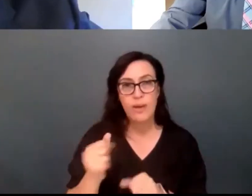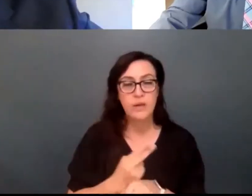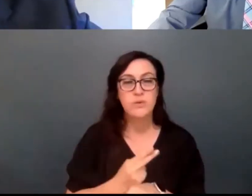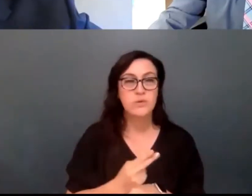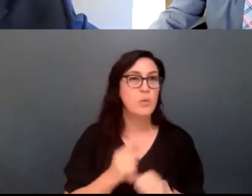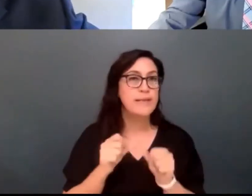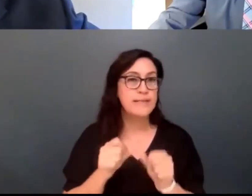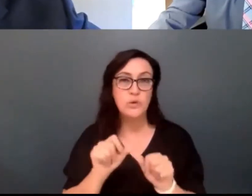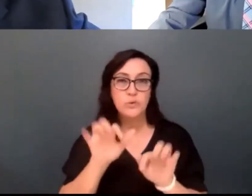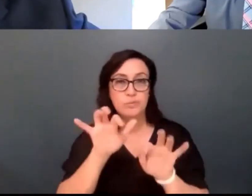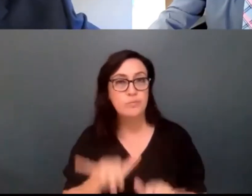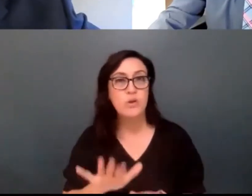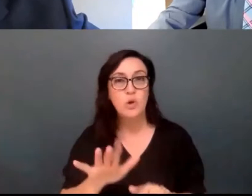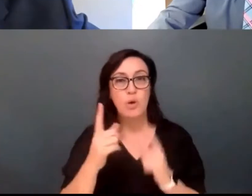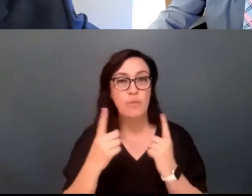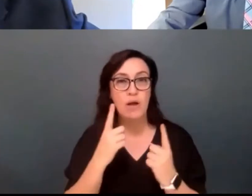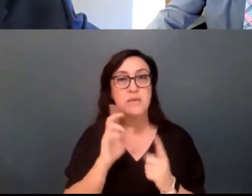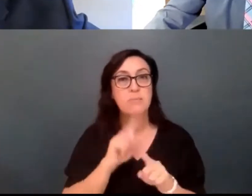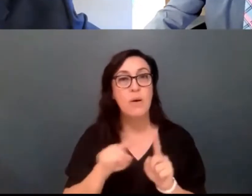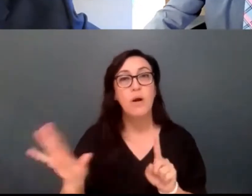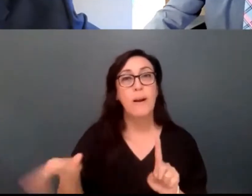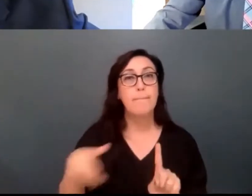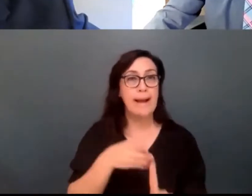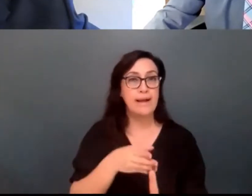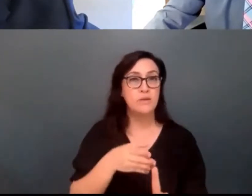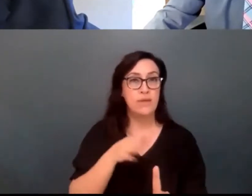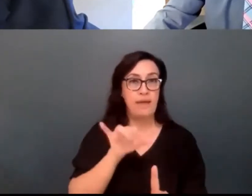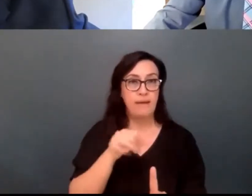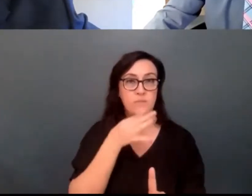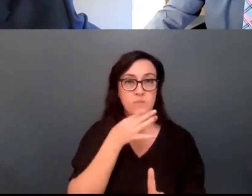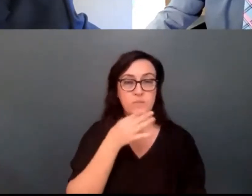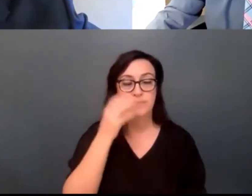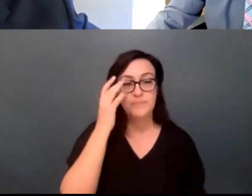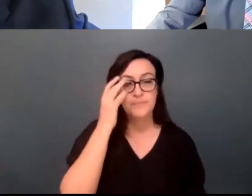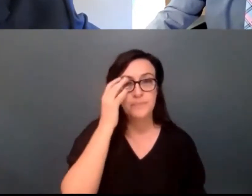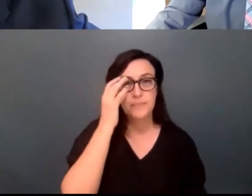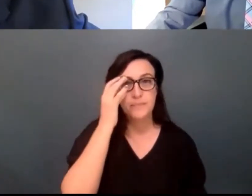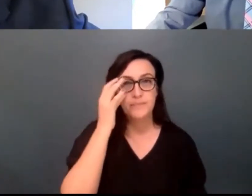back to these in just a few minutes. As we talk about